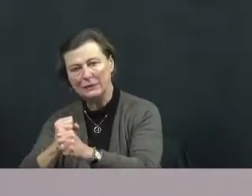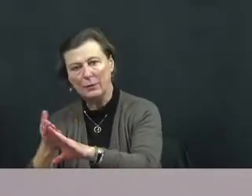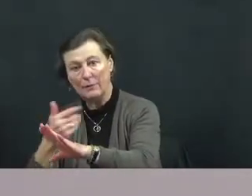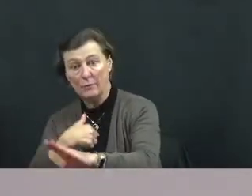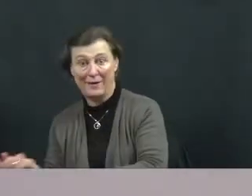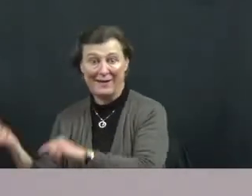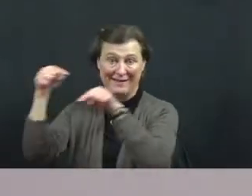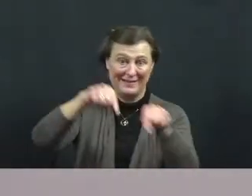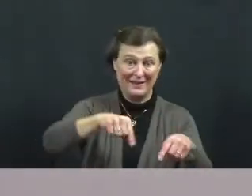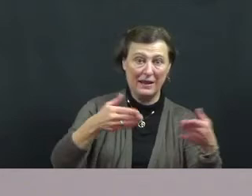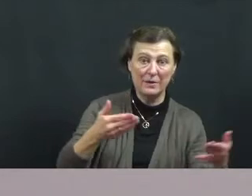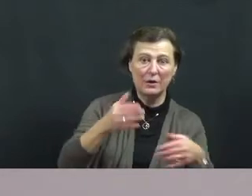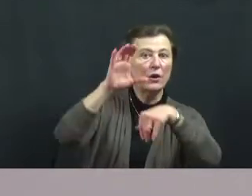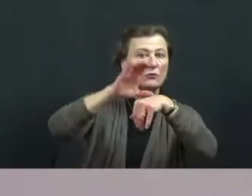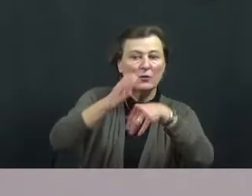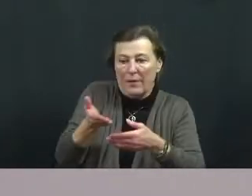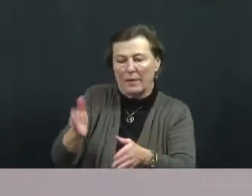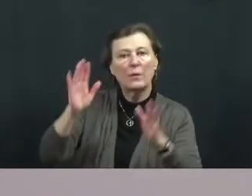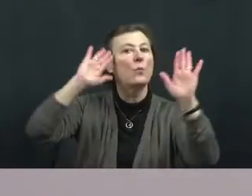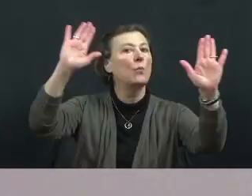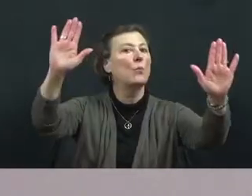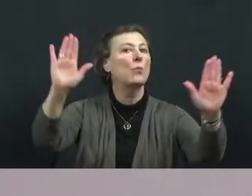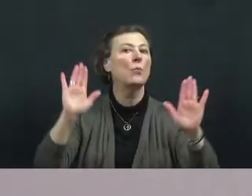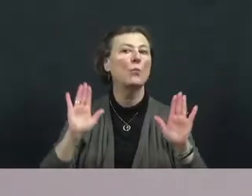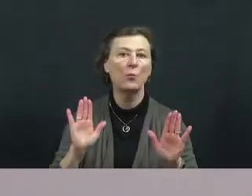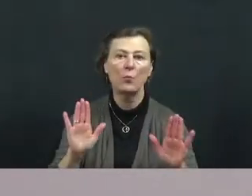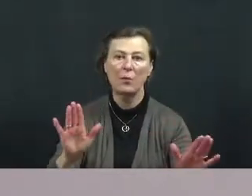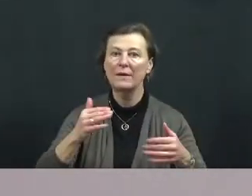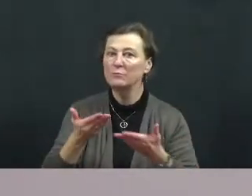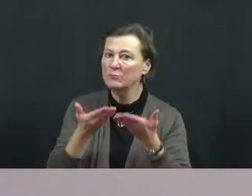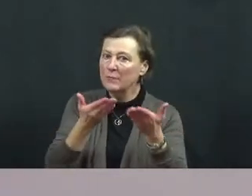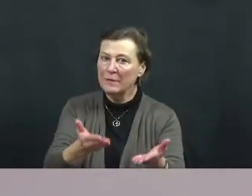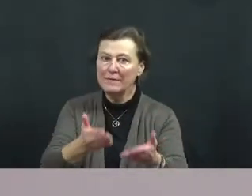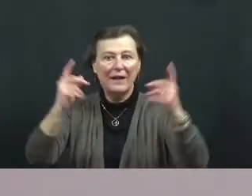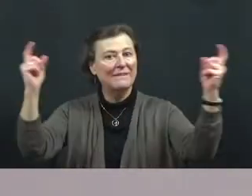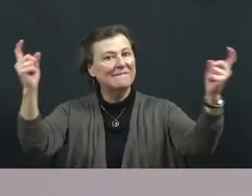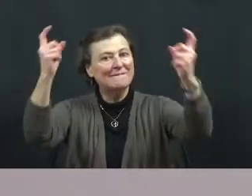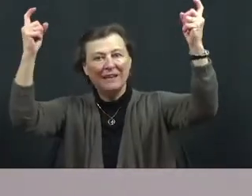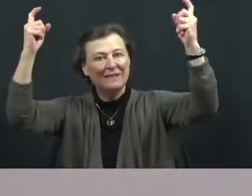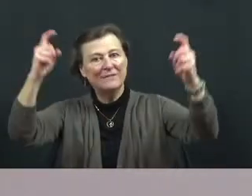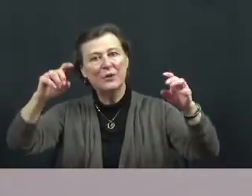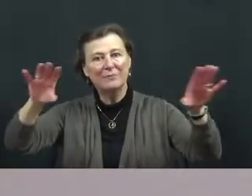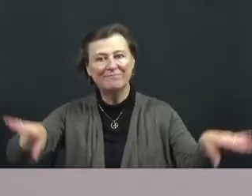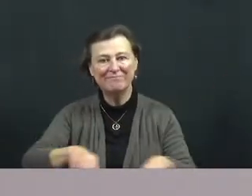The congregation was wonderful. They provided a lovely festive reception for the occasion.